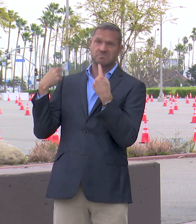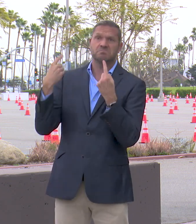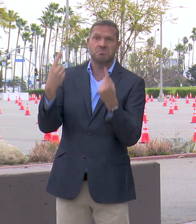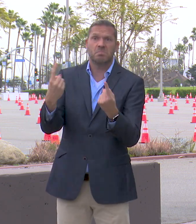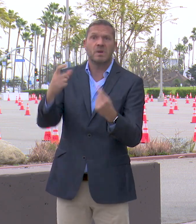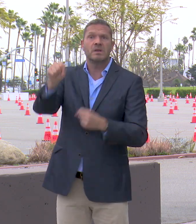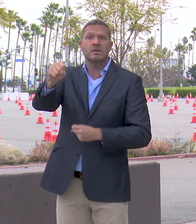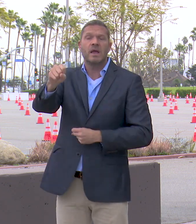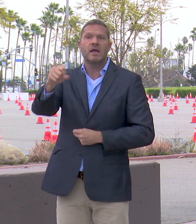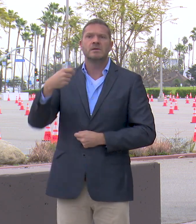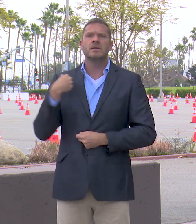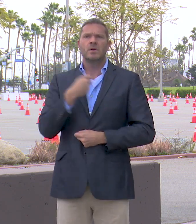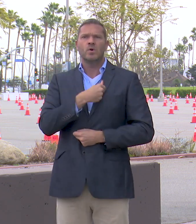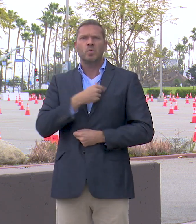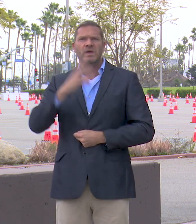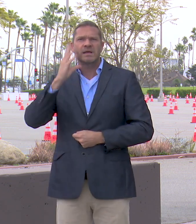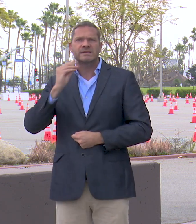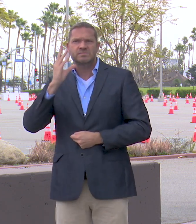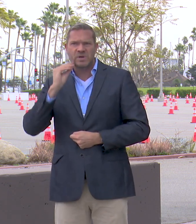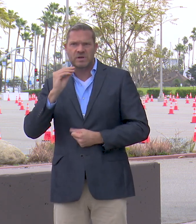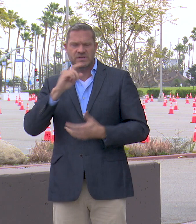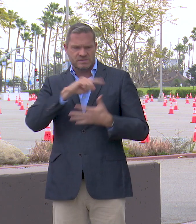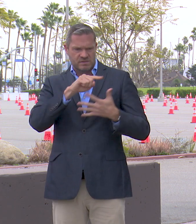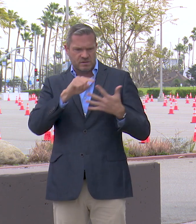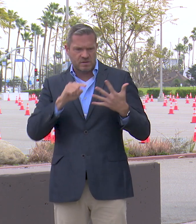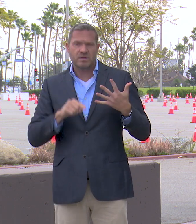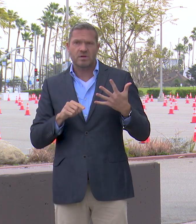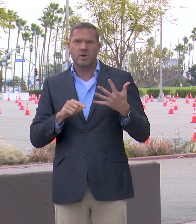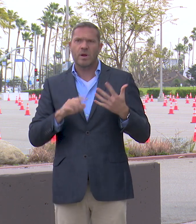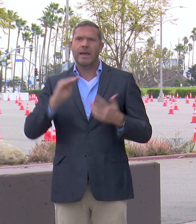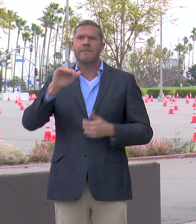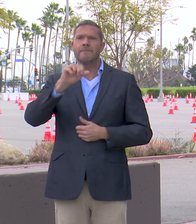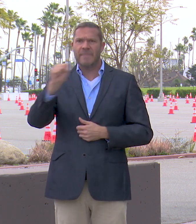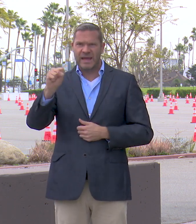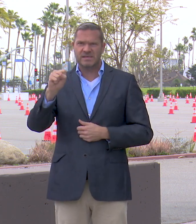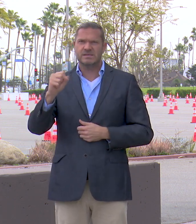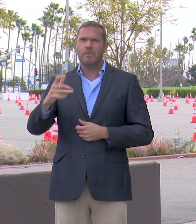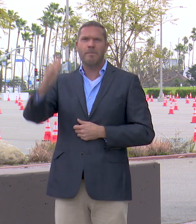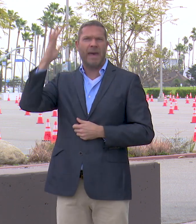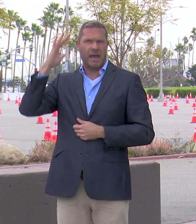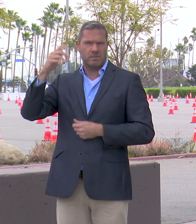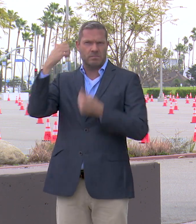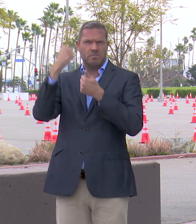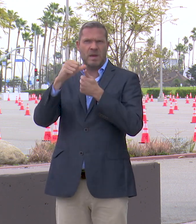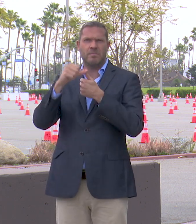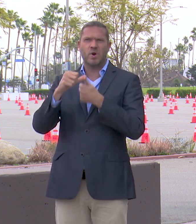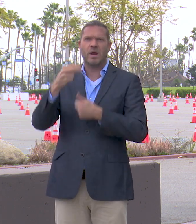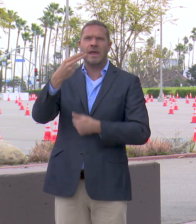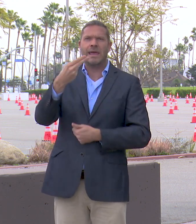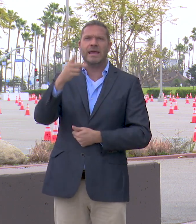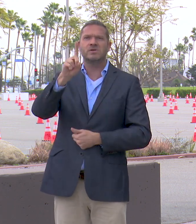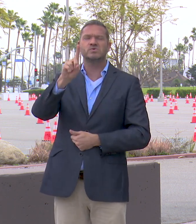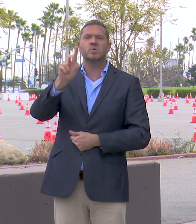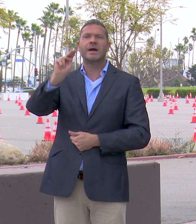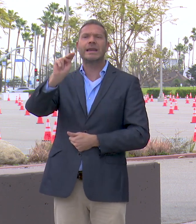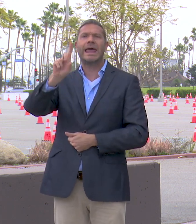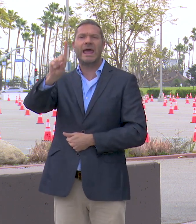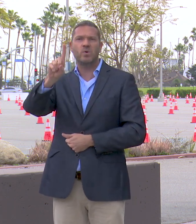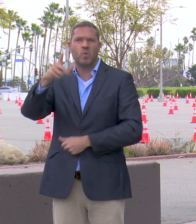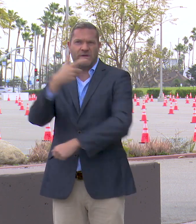experience vaccinating, doing mass vaccinations for the H1N1 in order to bring that to vaccinate